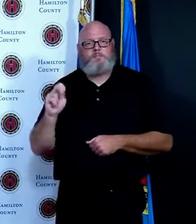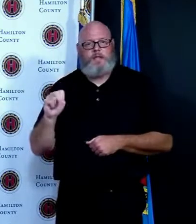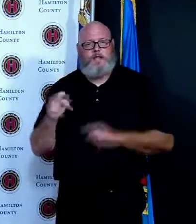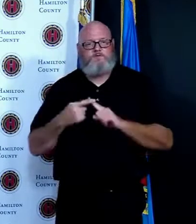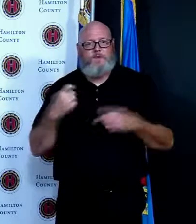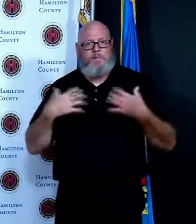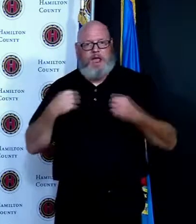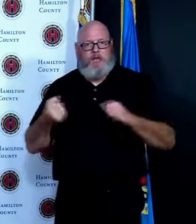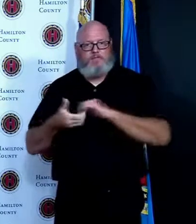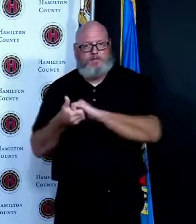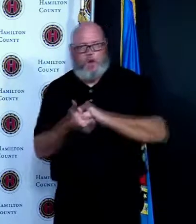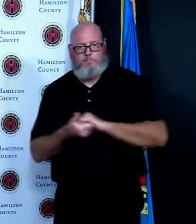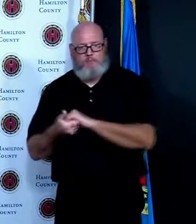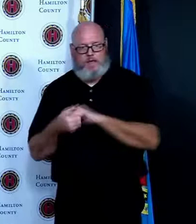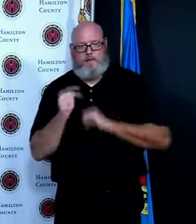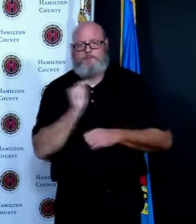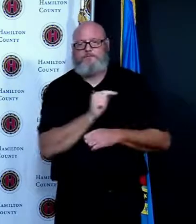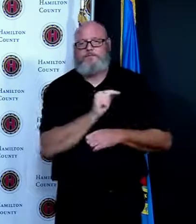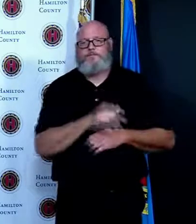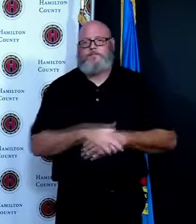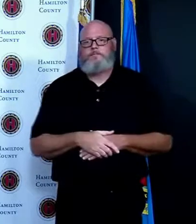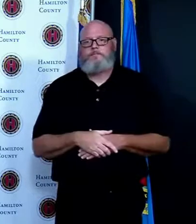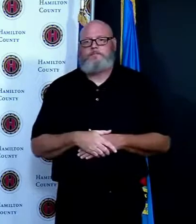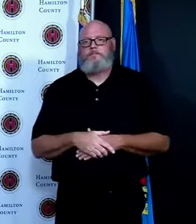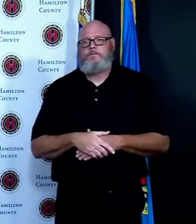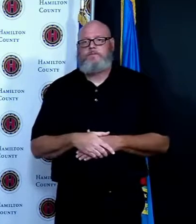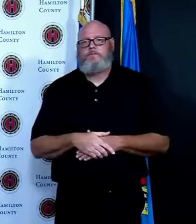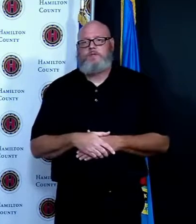it's been very difficult to track what's going on at the federal level